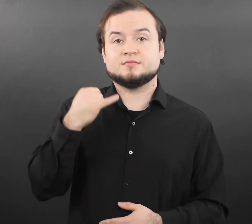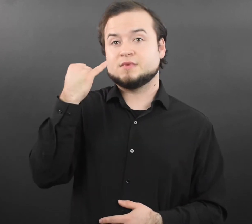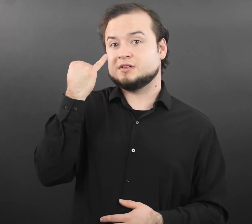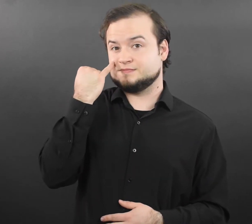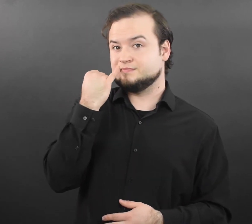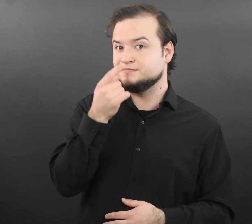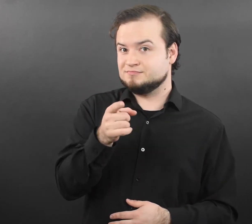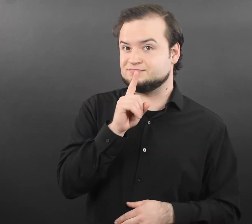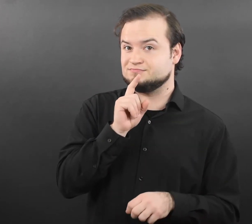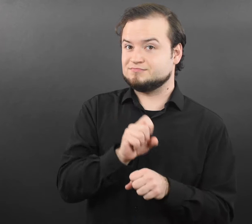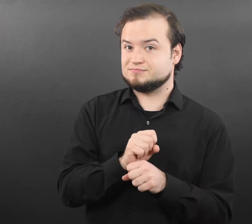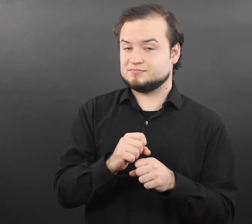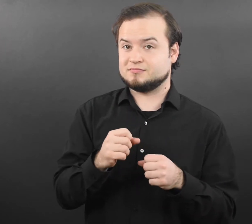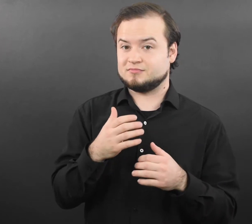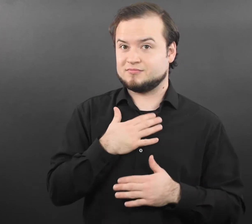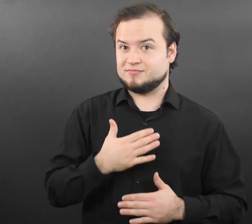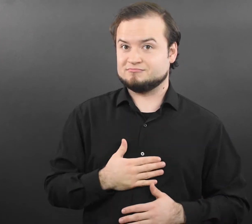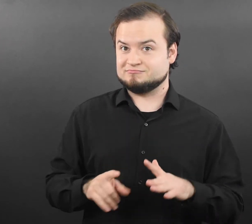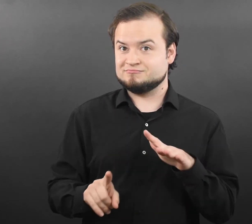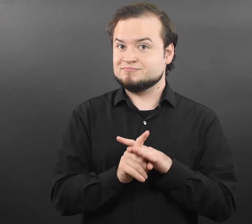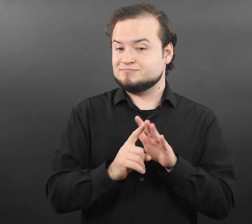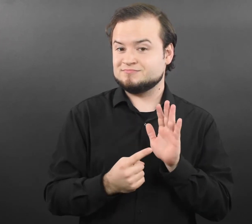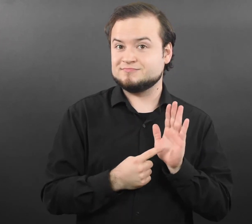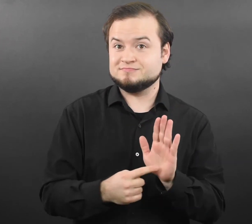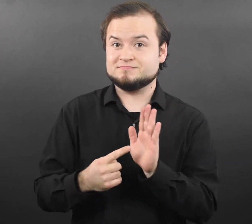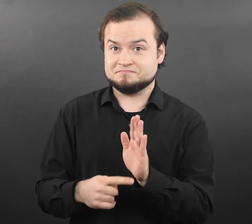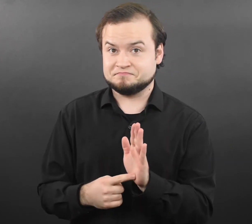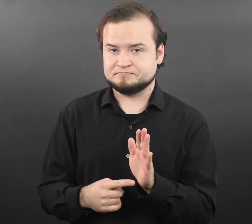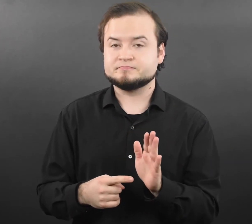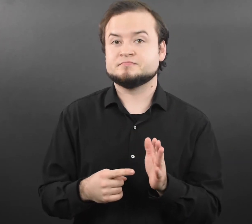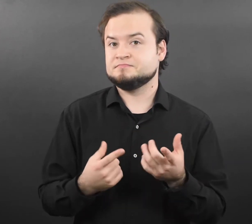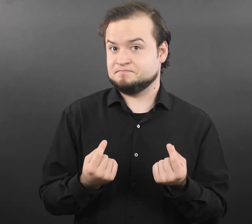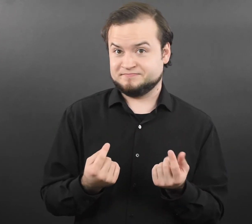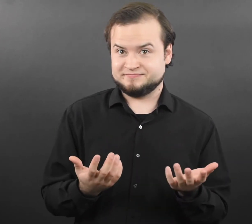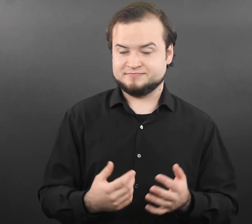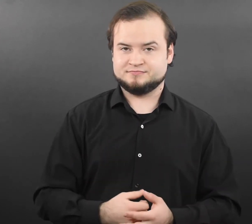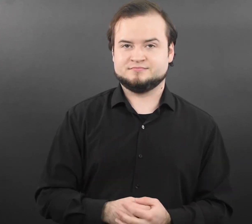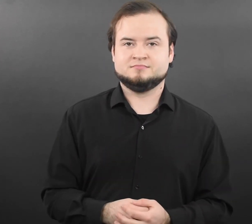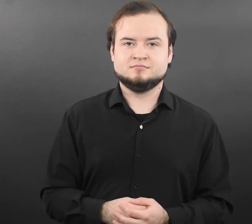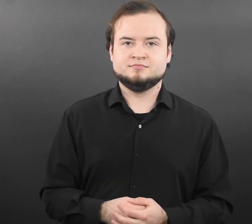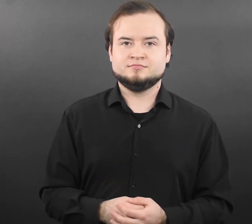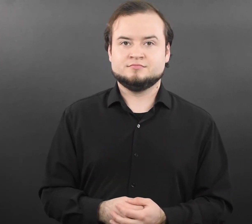If you have symptoms: